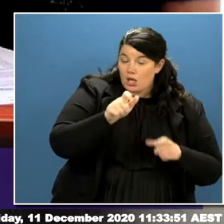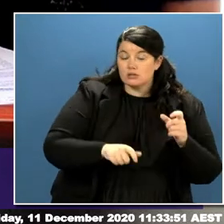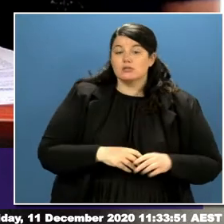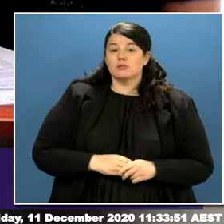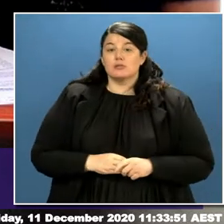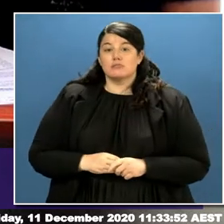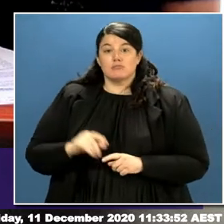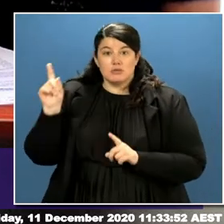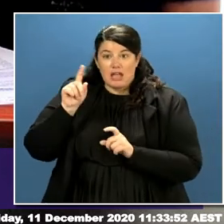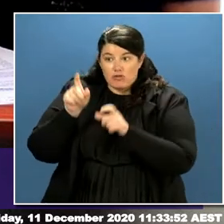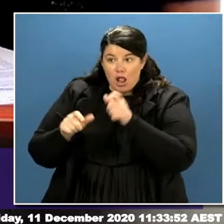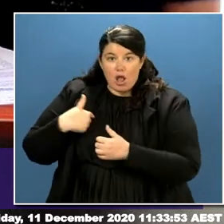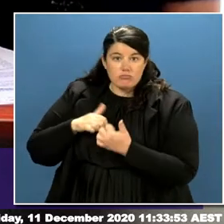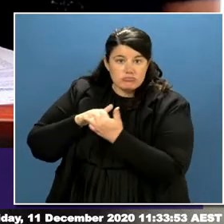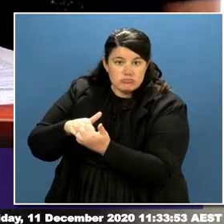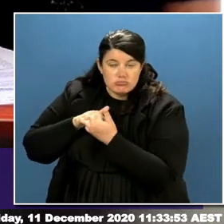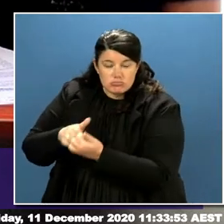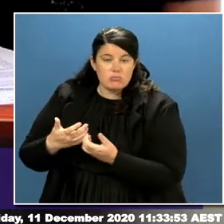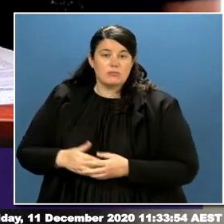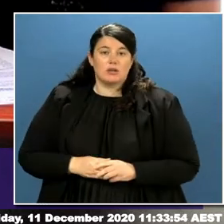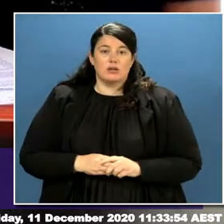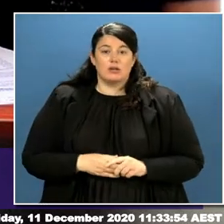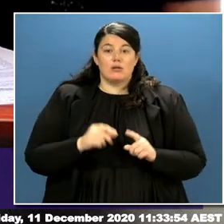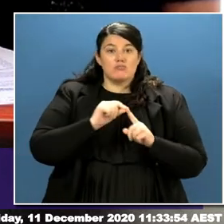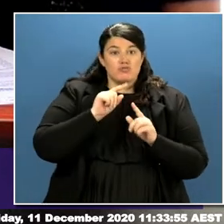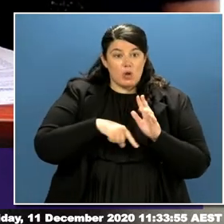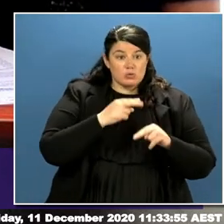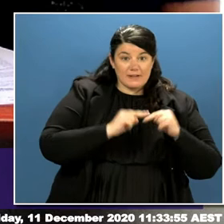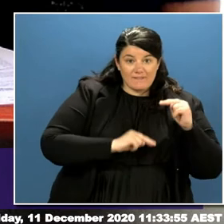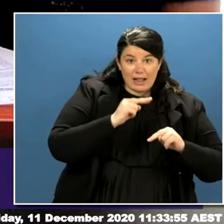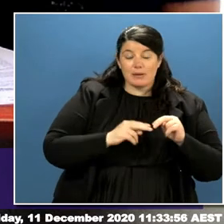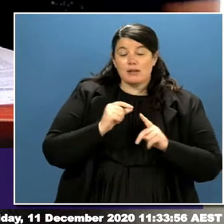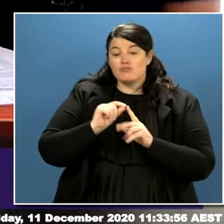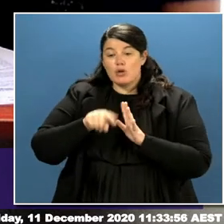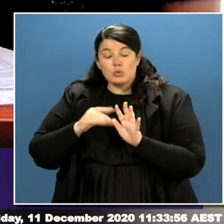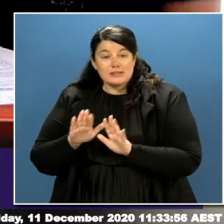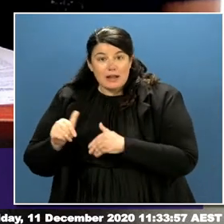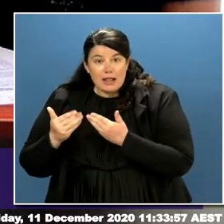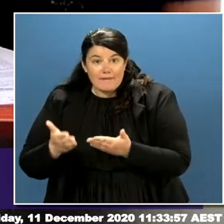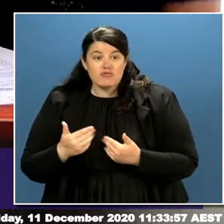current clients, on both project development, project delivery, consulting.